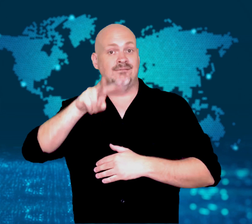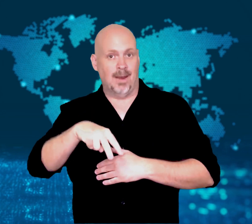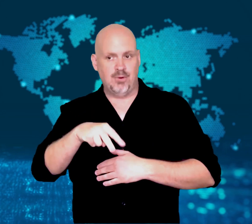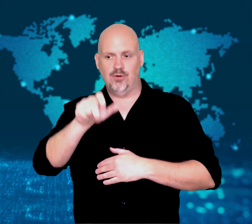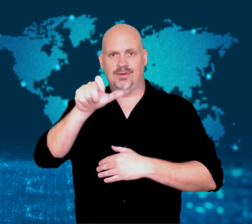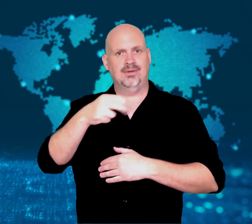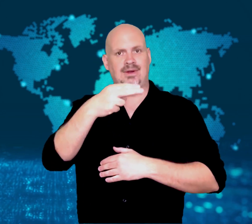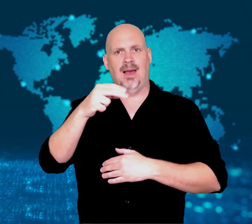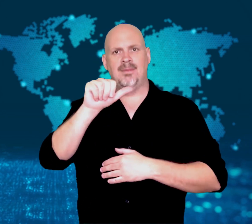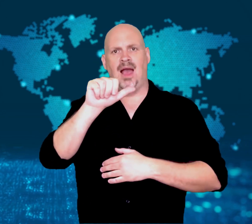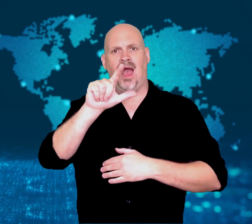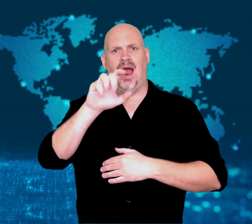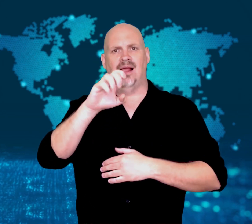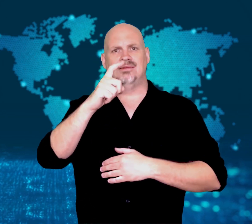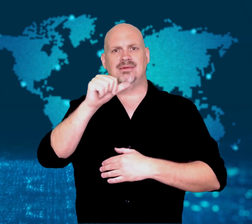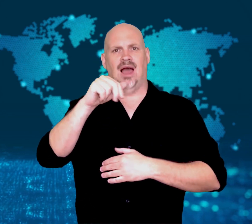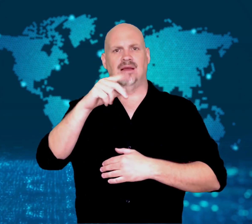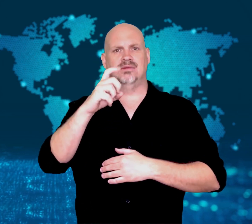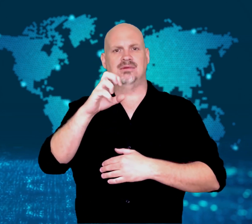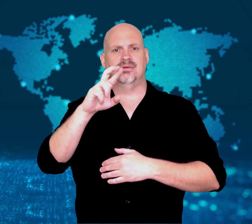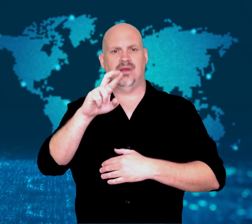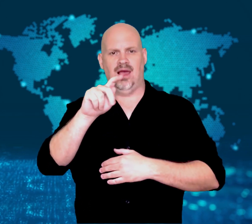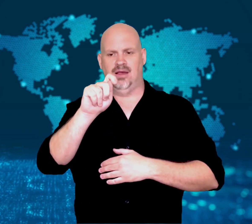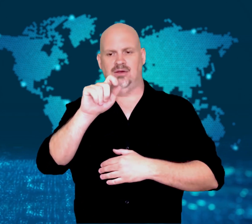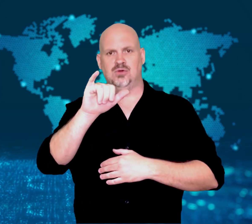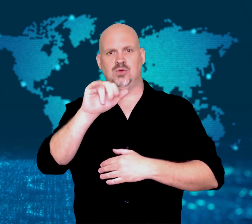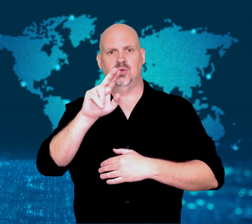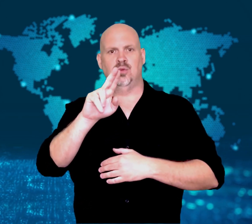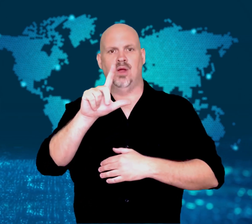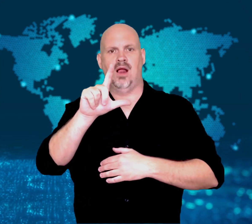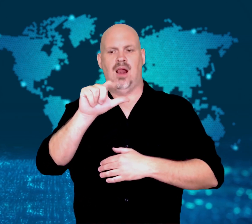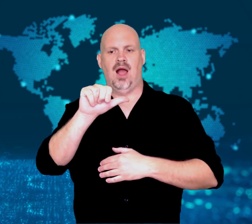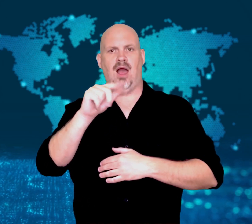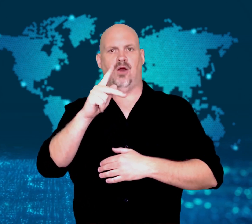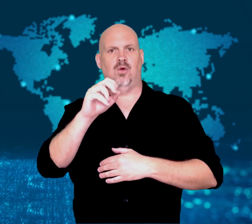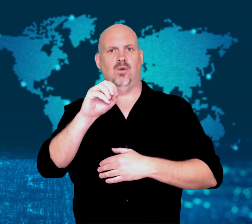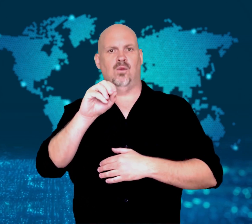was found hanging in his garage.